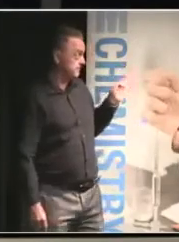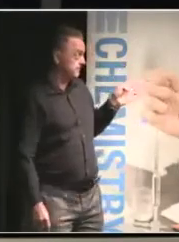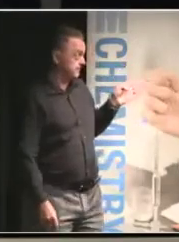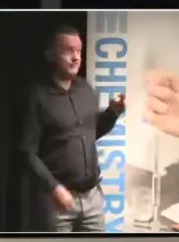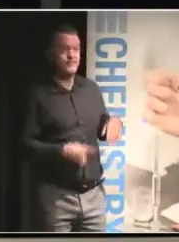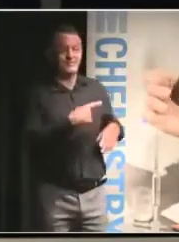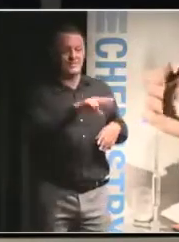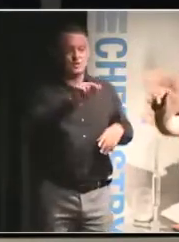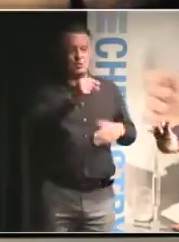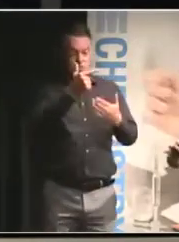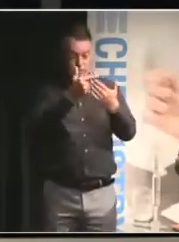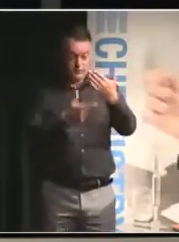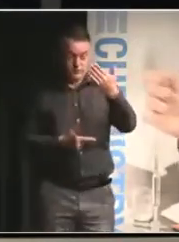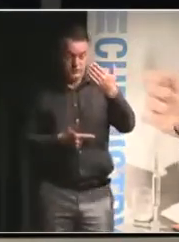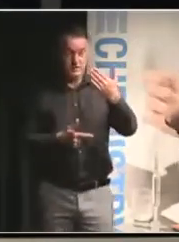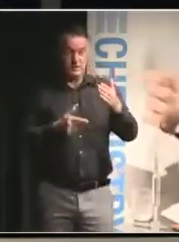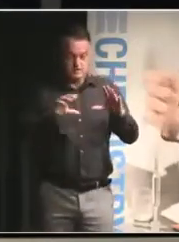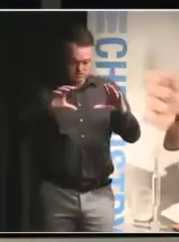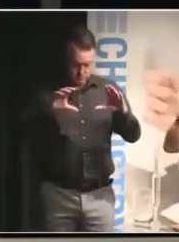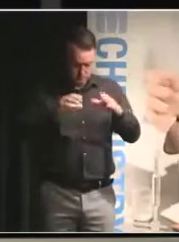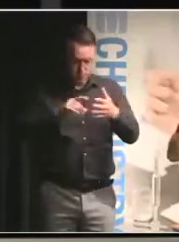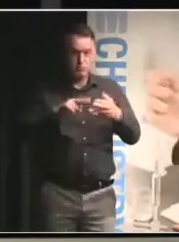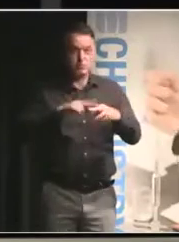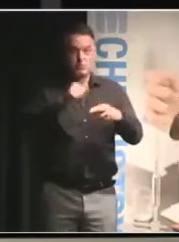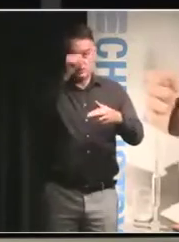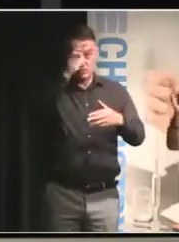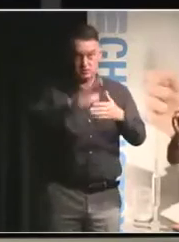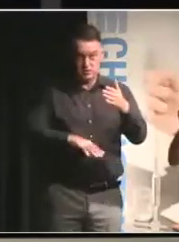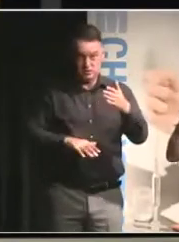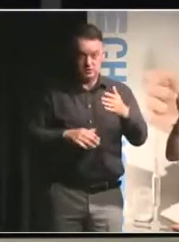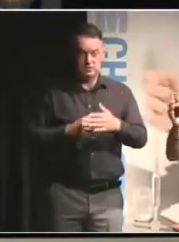is that part of body of knowledge, within this massive beautiful wonderful field we call